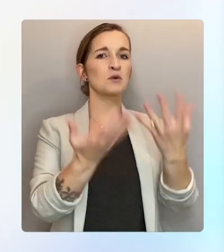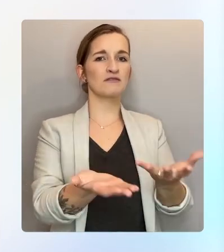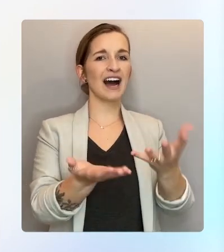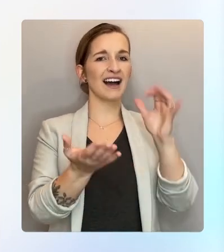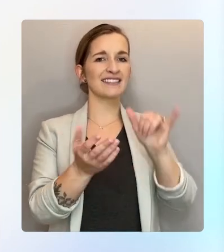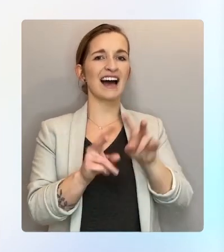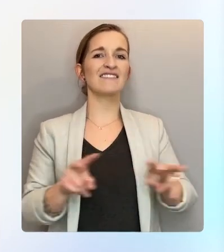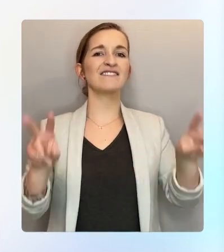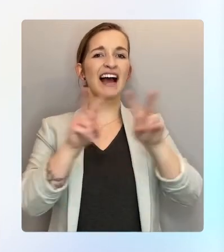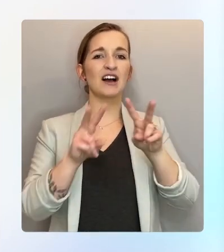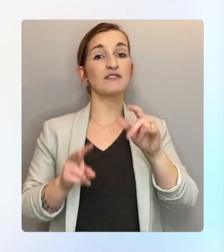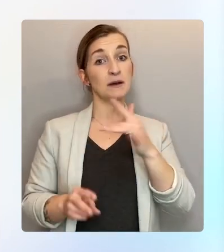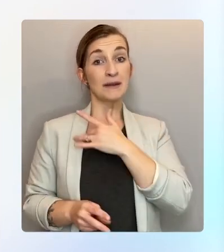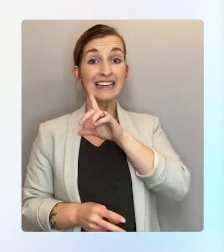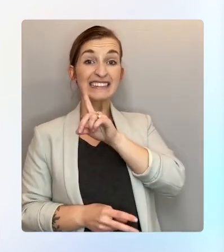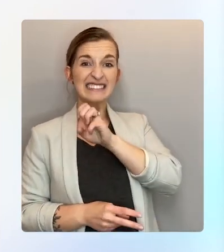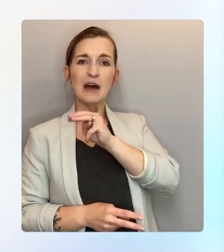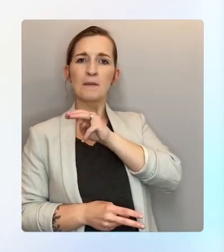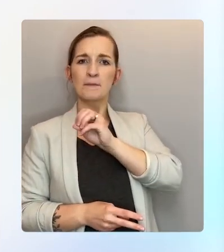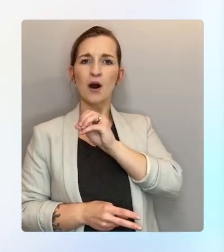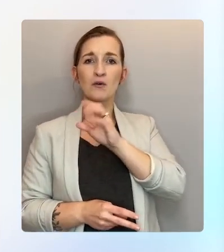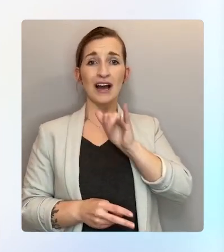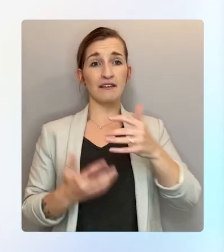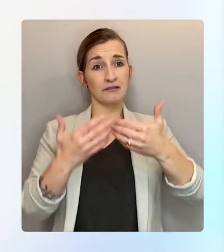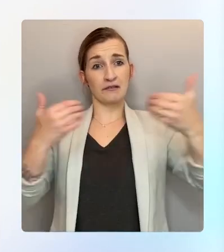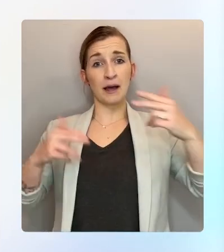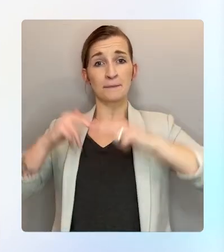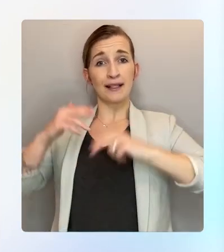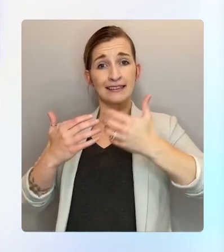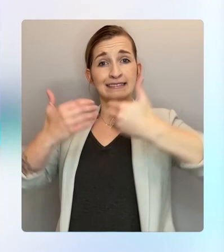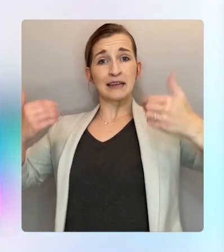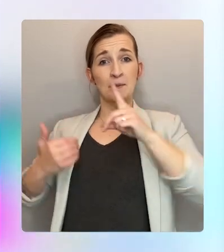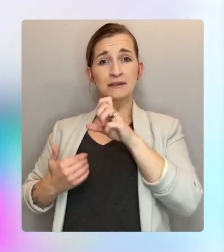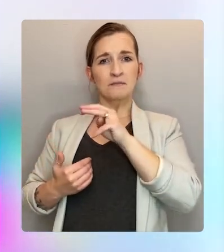without requiring developers to explicitly build the demo.